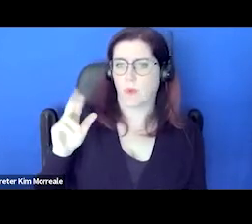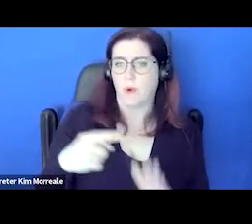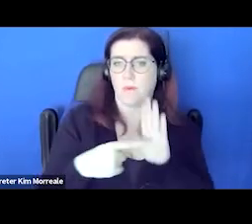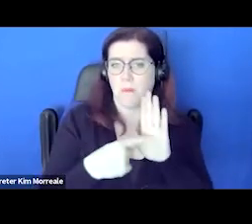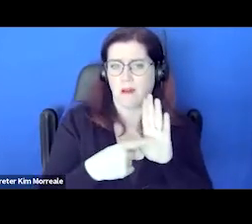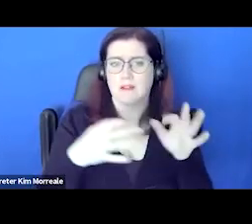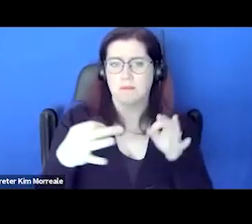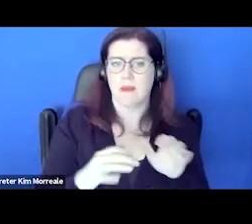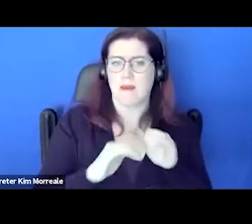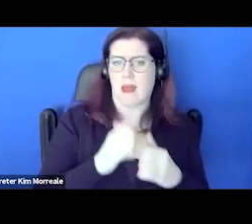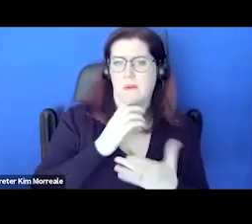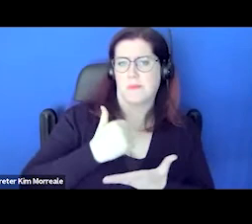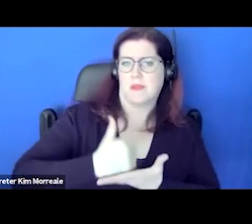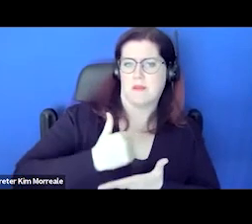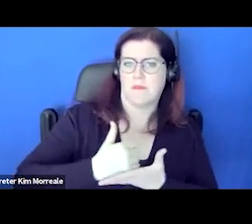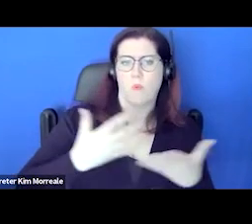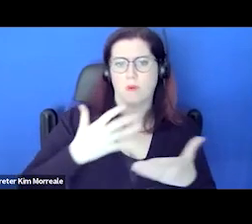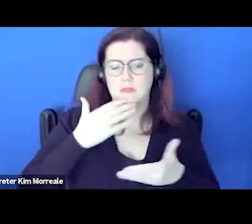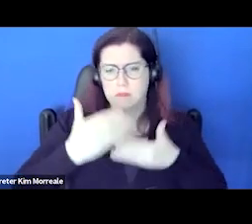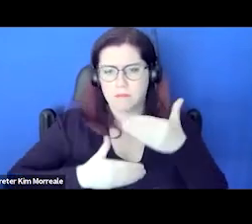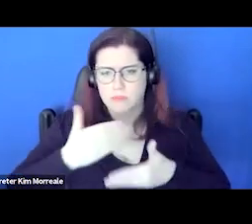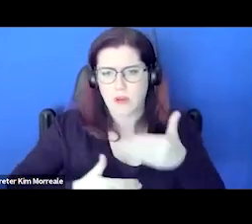what our process is and how they can be helpful.